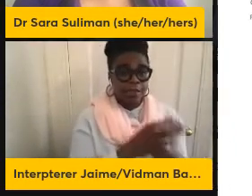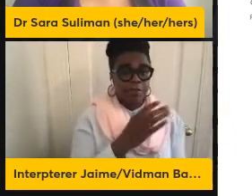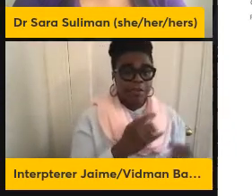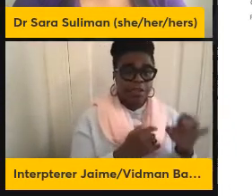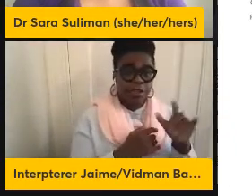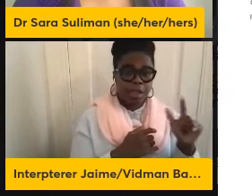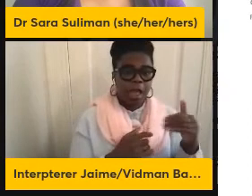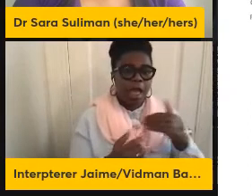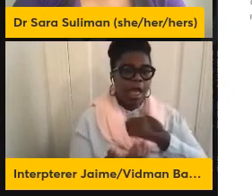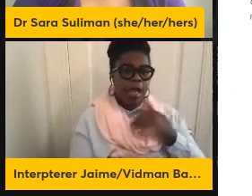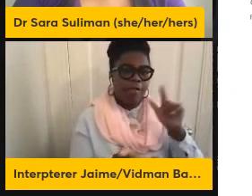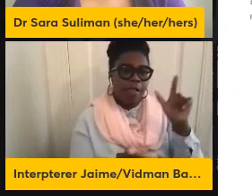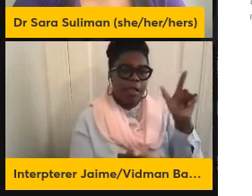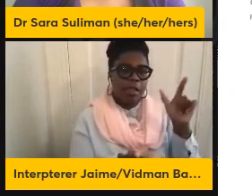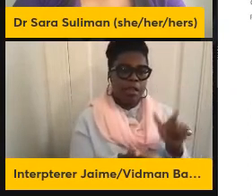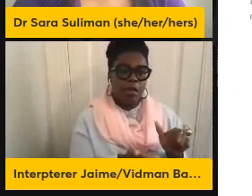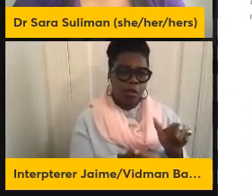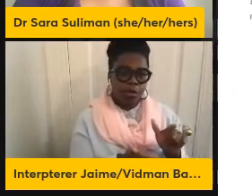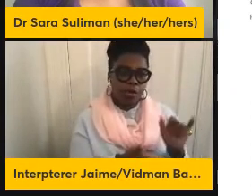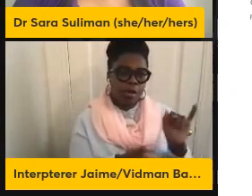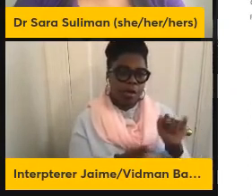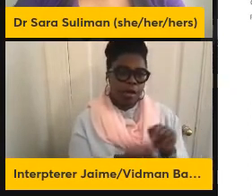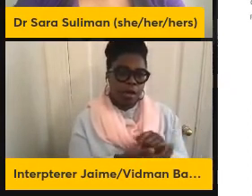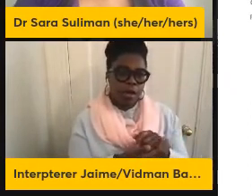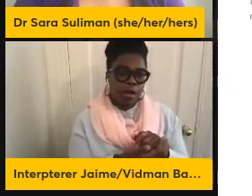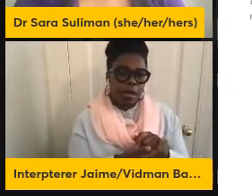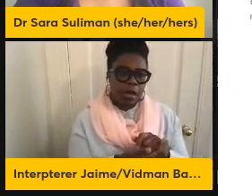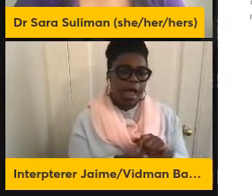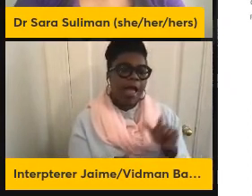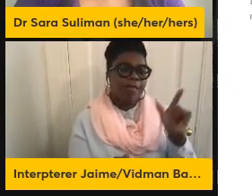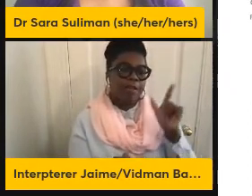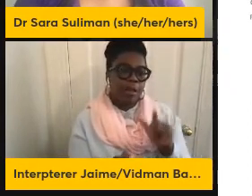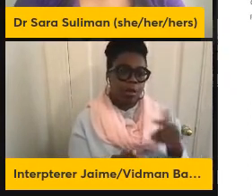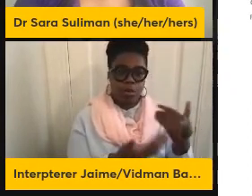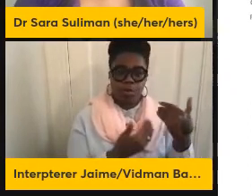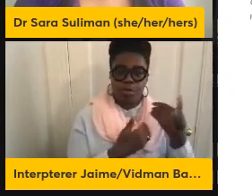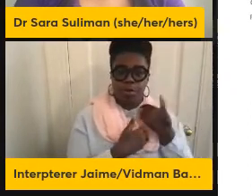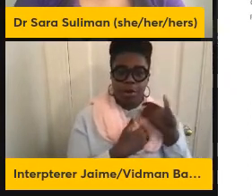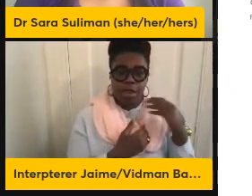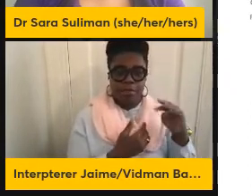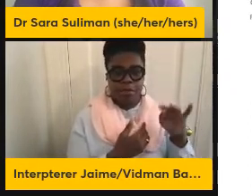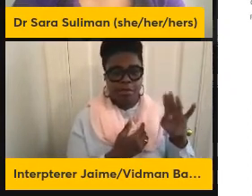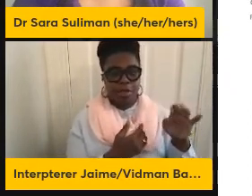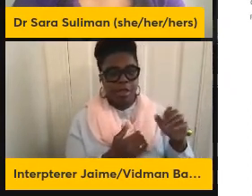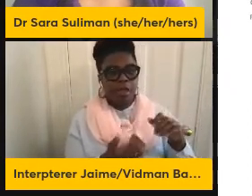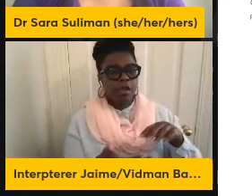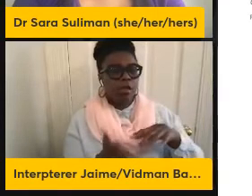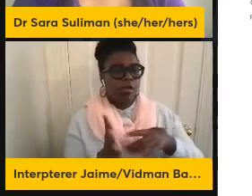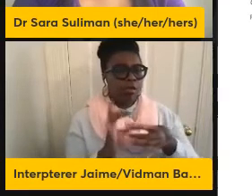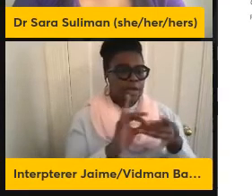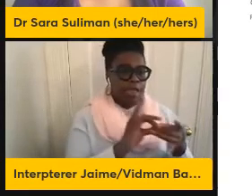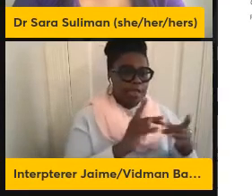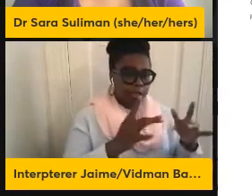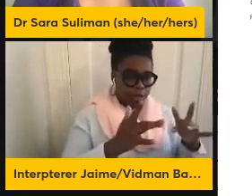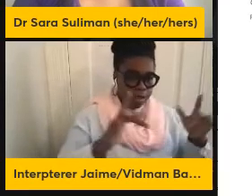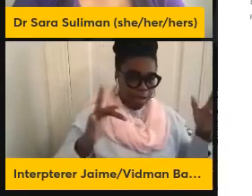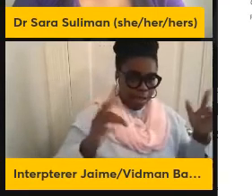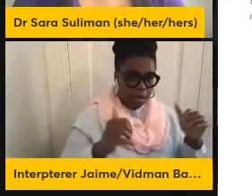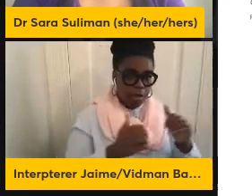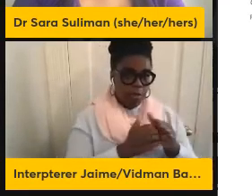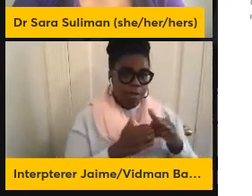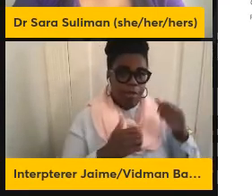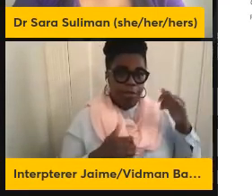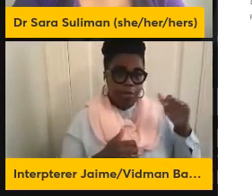lower infection or lower burden of MTB based on the luminescence compared to either the wild type cells or the cells that have